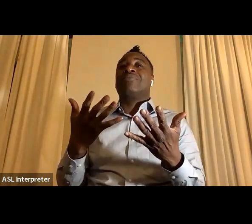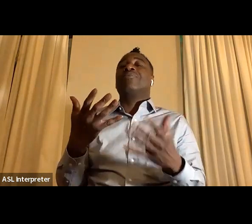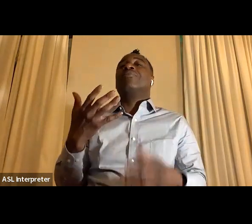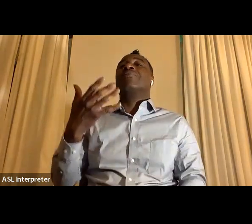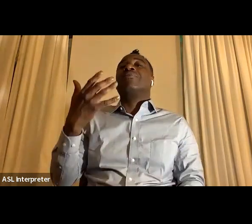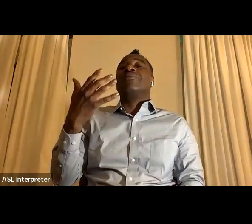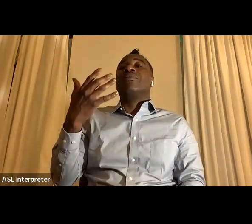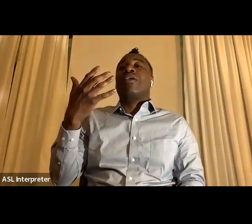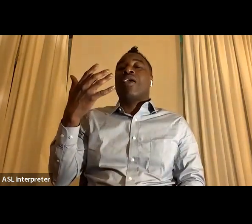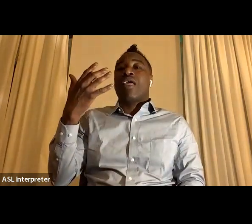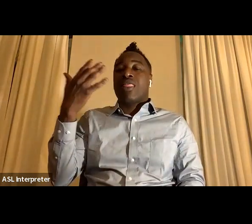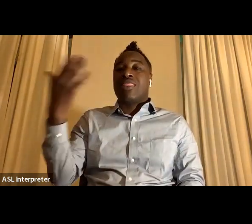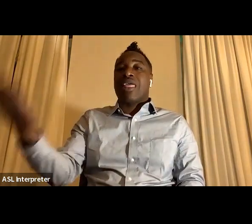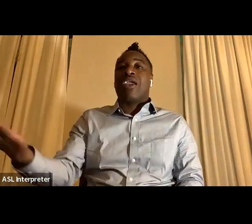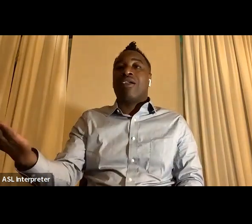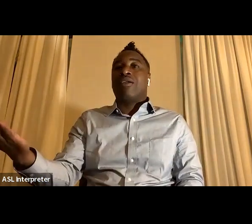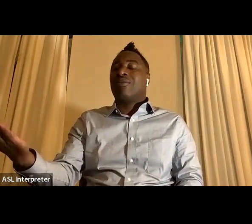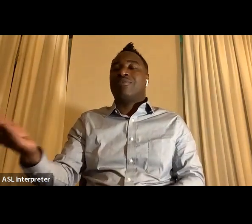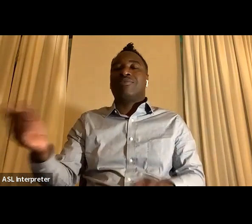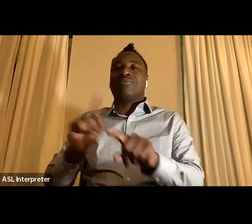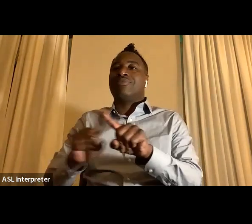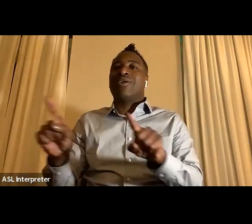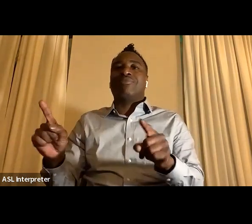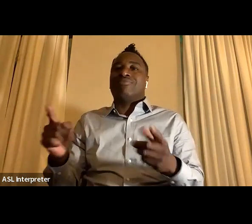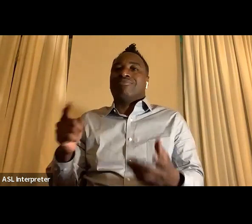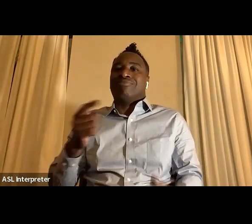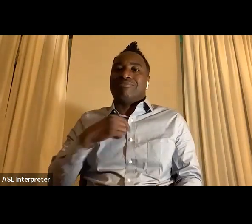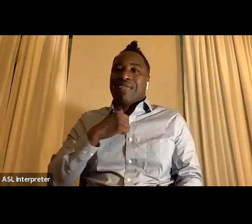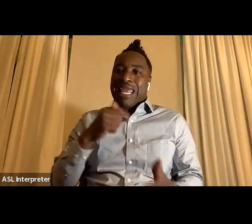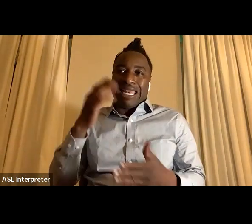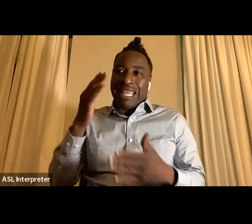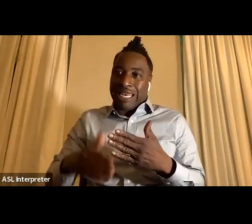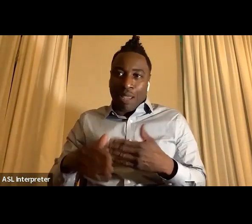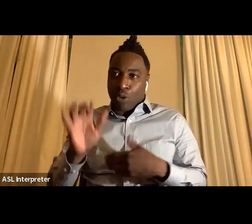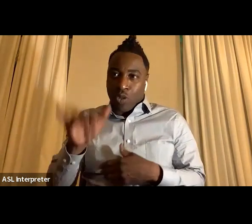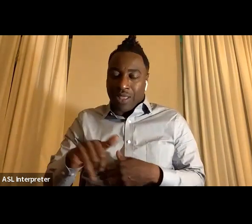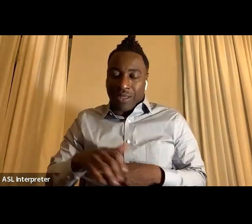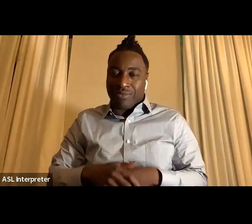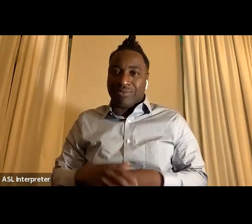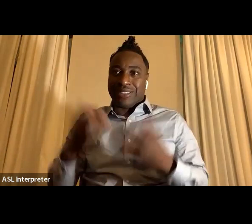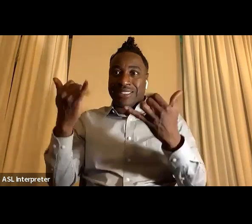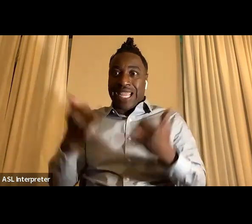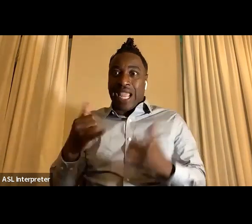but I didn't end up doing that. And then now I'm in Maryland and all this stuff just like, feels like